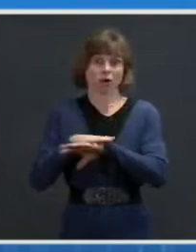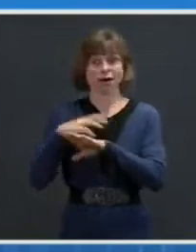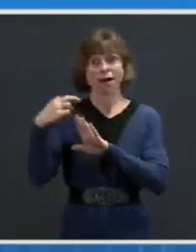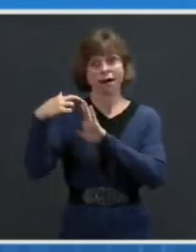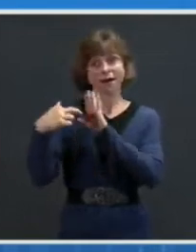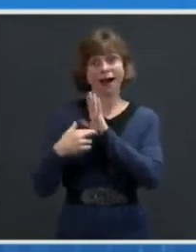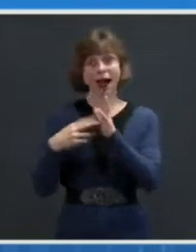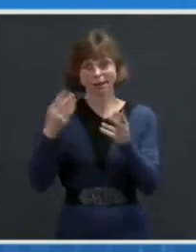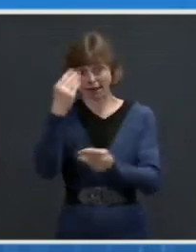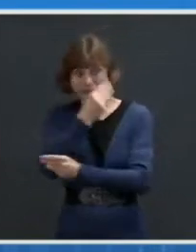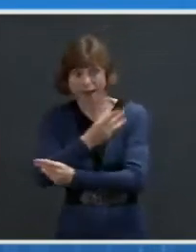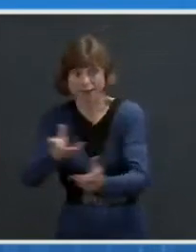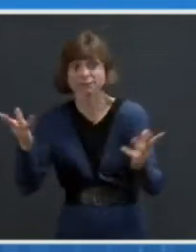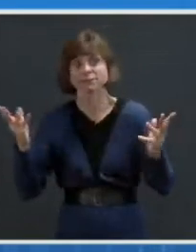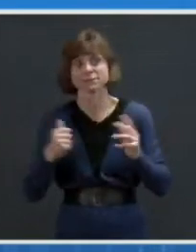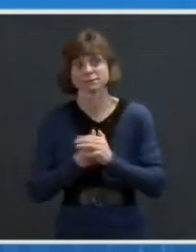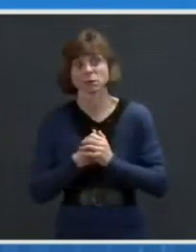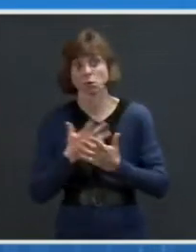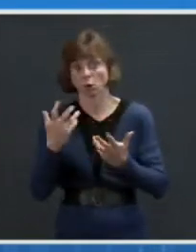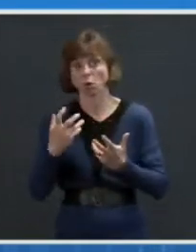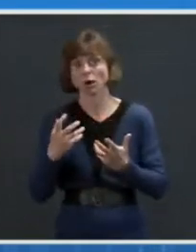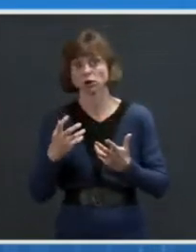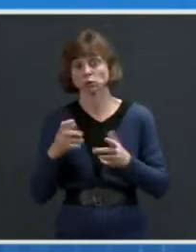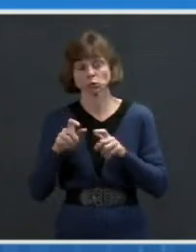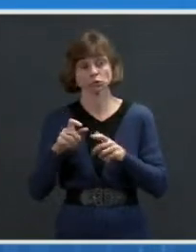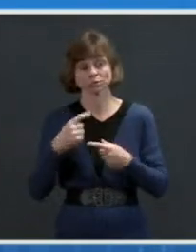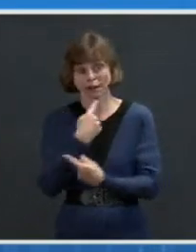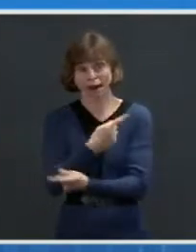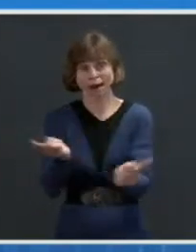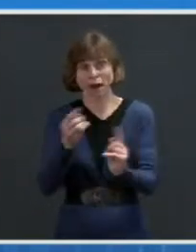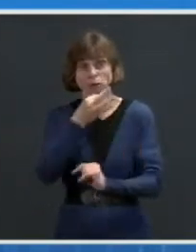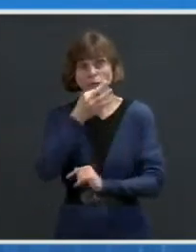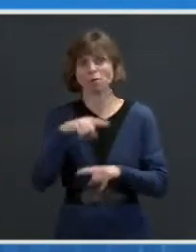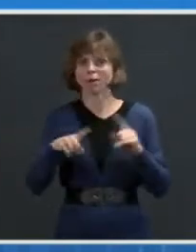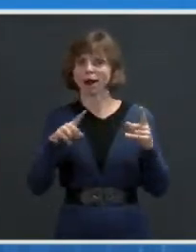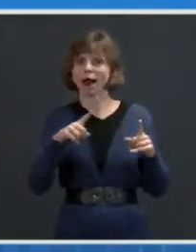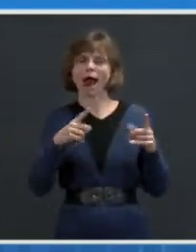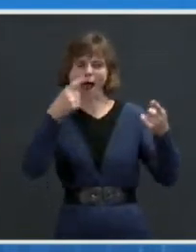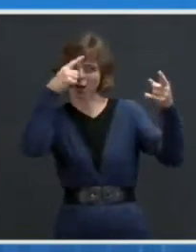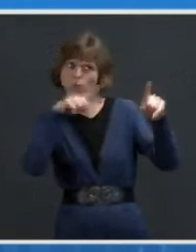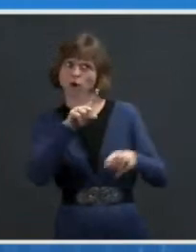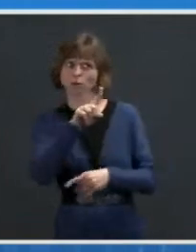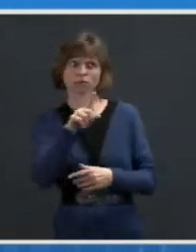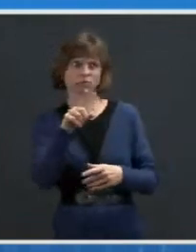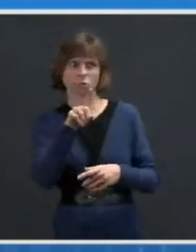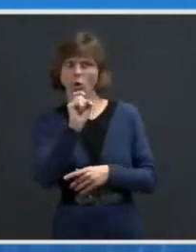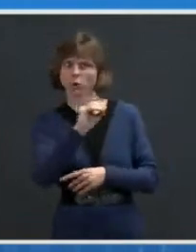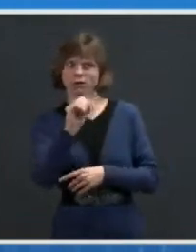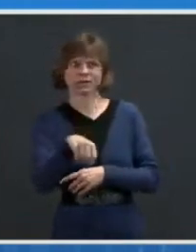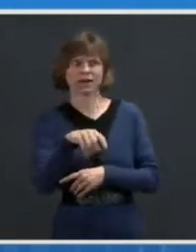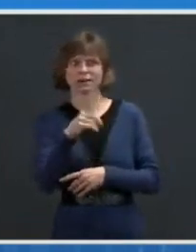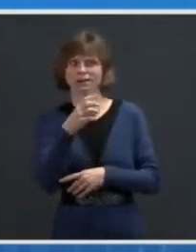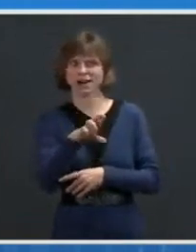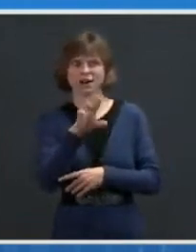MESSAGE SOON. I DON'T HAVE MUCH TO ADD TO SAY WE ARE ACTIVELY WORKING ON